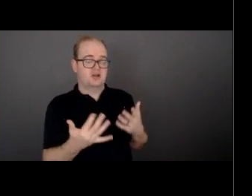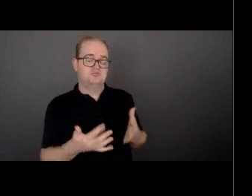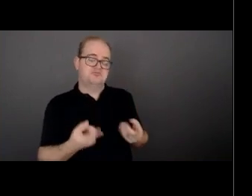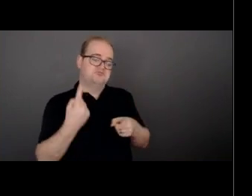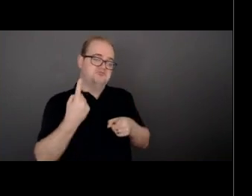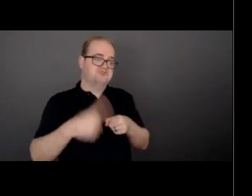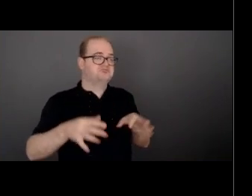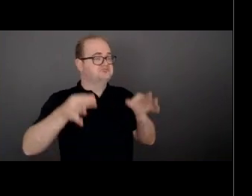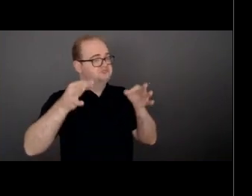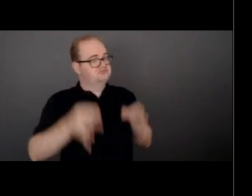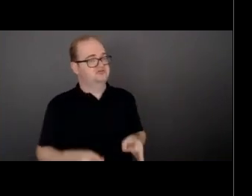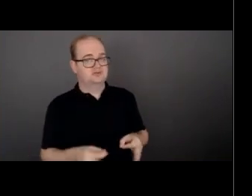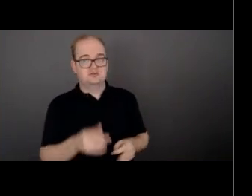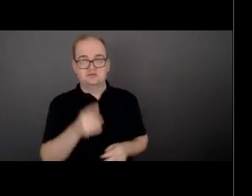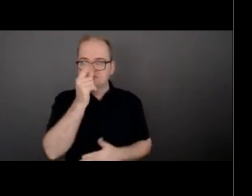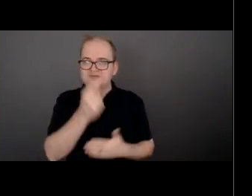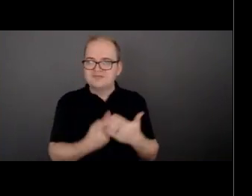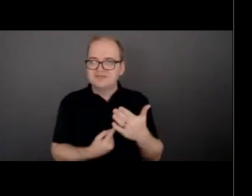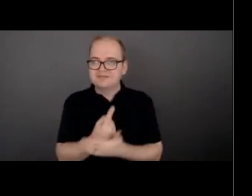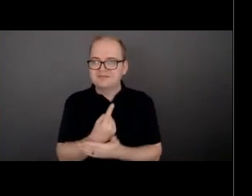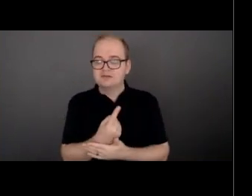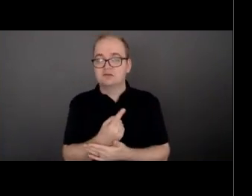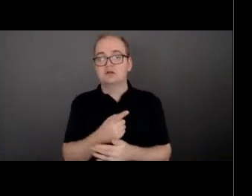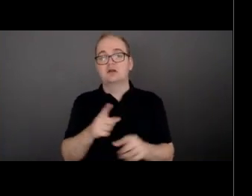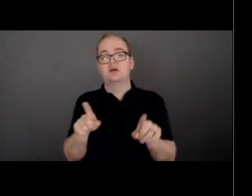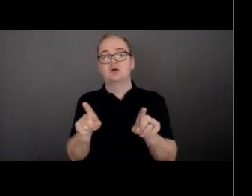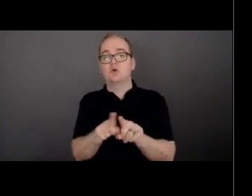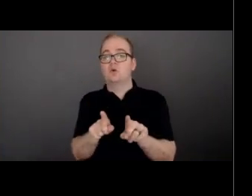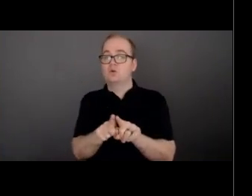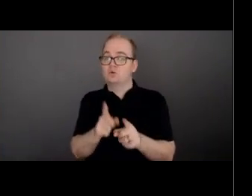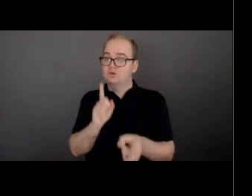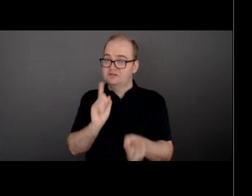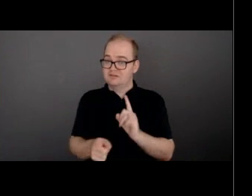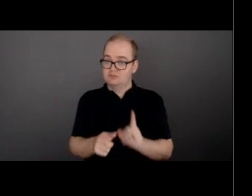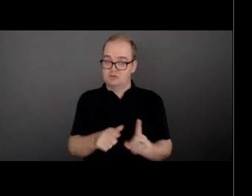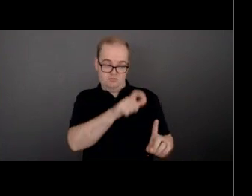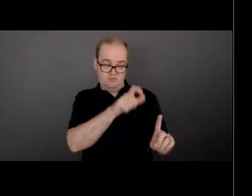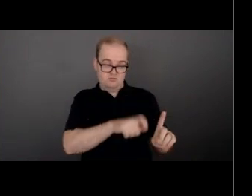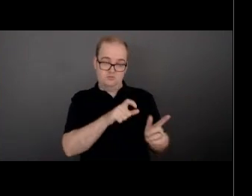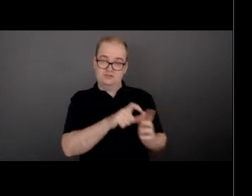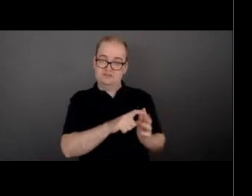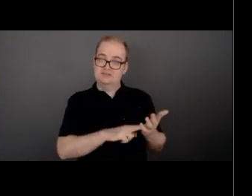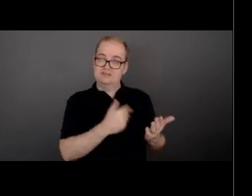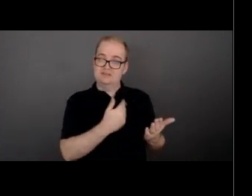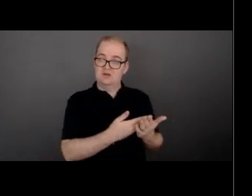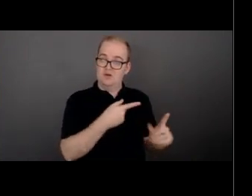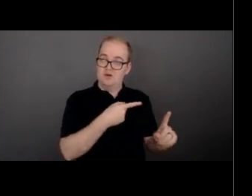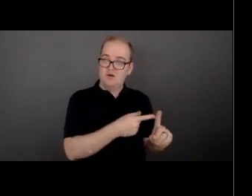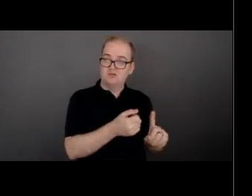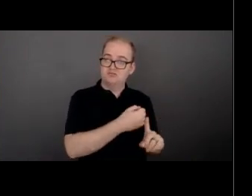Likewise, sometimes aggrieveds have told by police if police have applied for them, "You don't need to attend court."